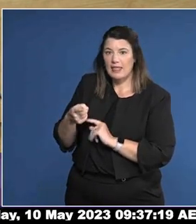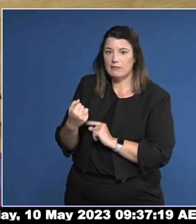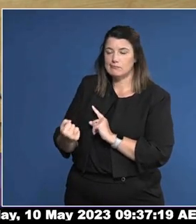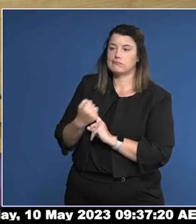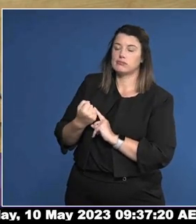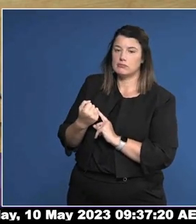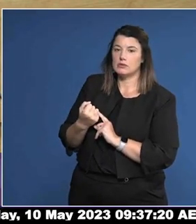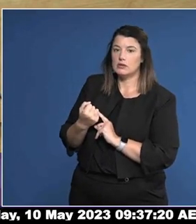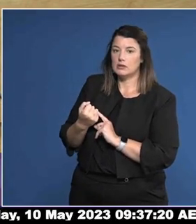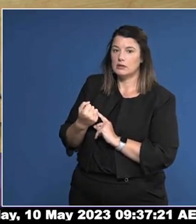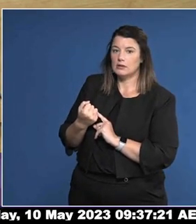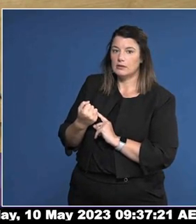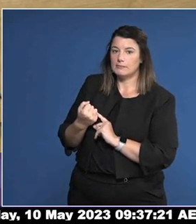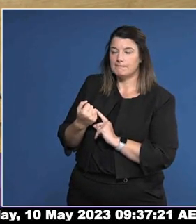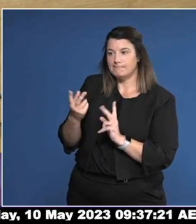fostering, as they say, fear and hyper-vigilance.